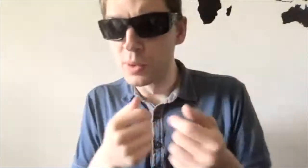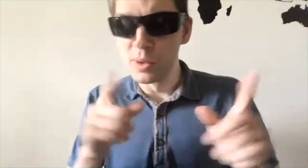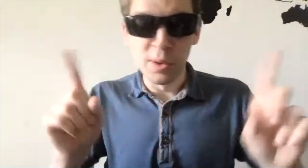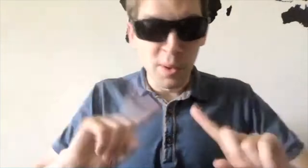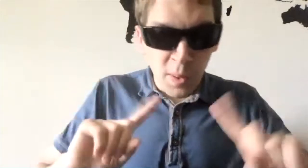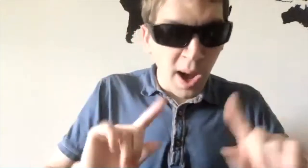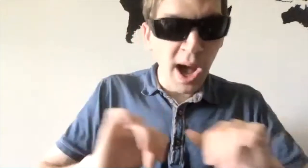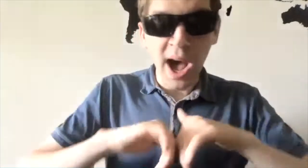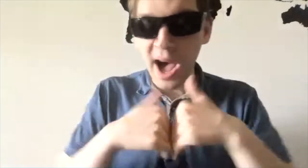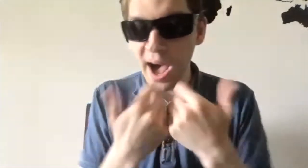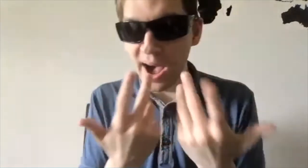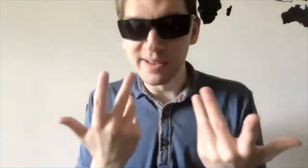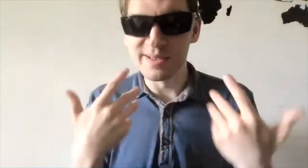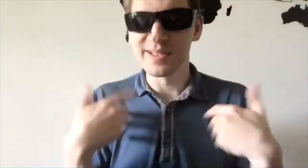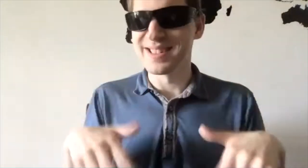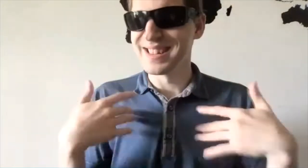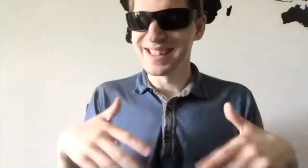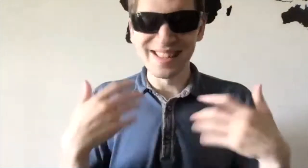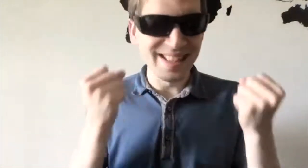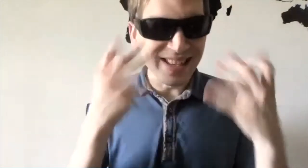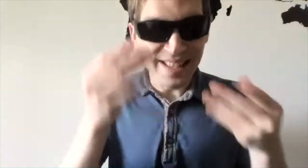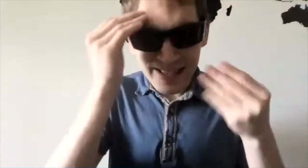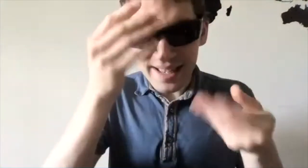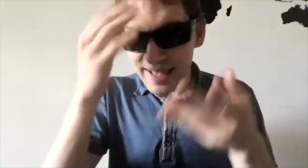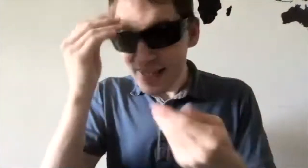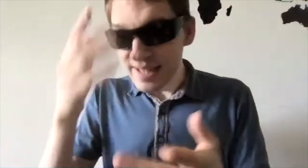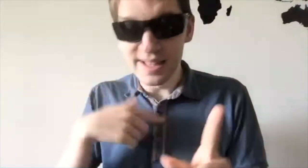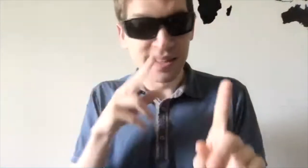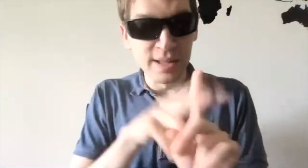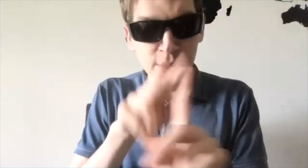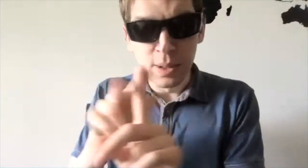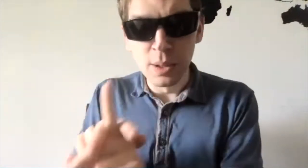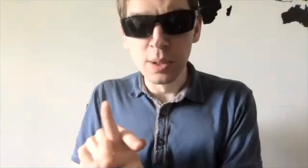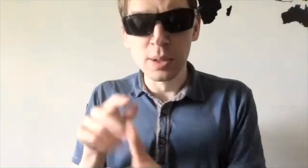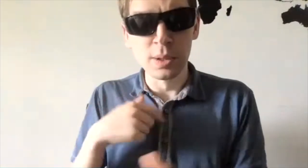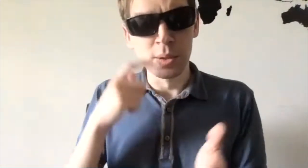be proactive in what you need to do. Ask how to get the information.